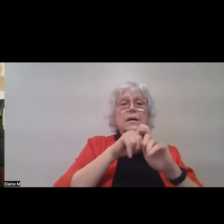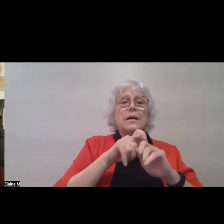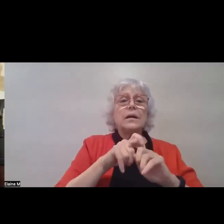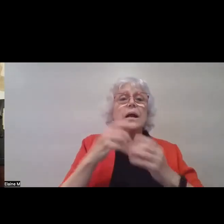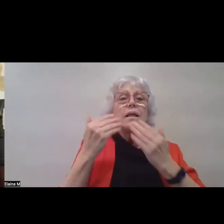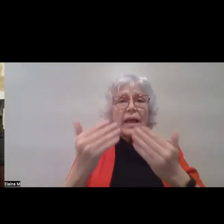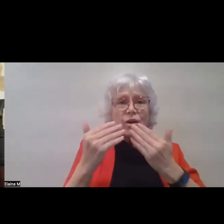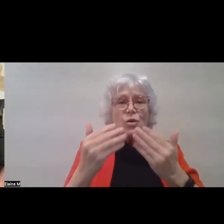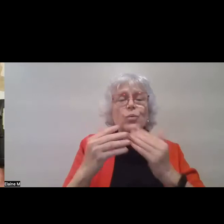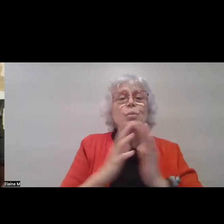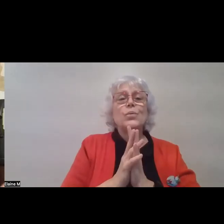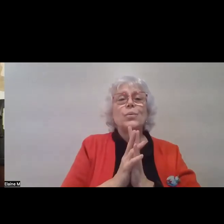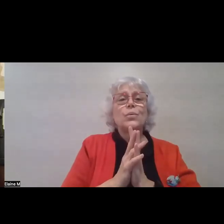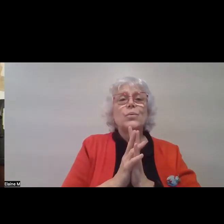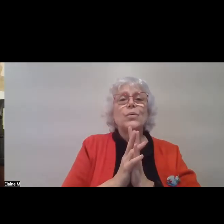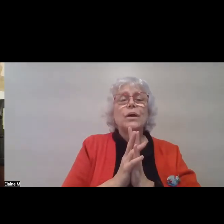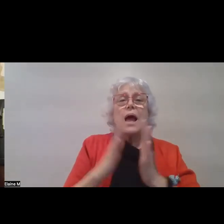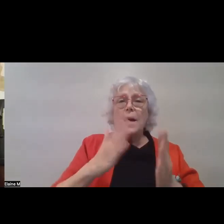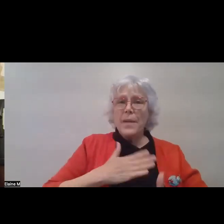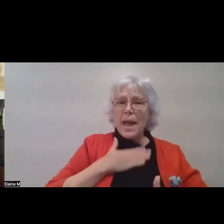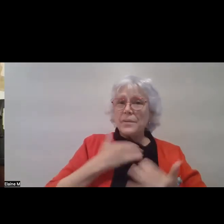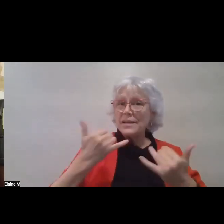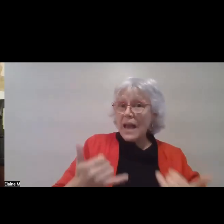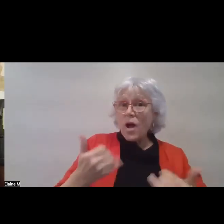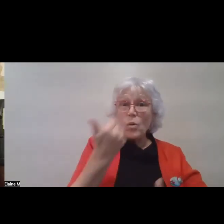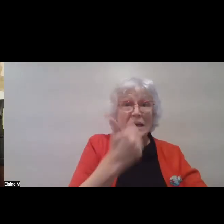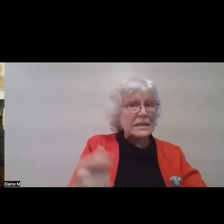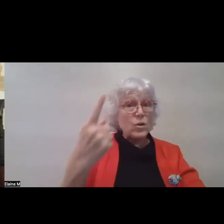I'm happy to take any questions now.